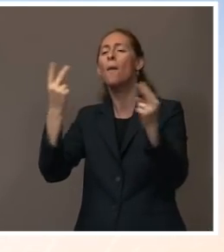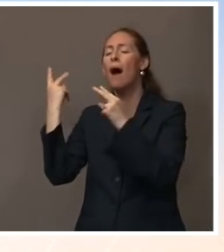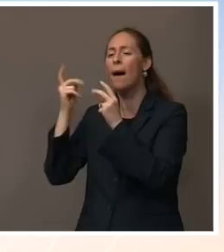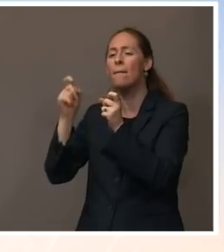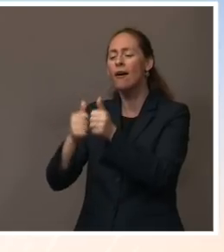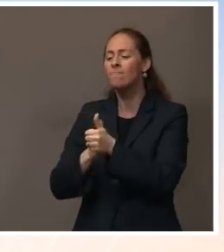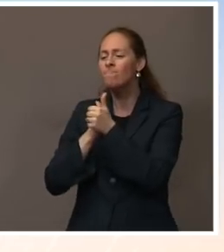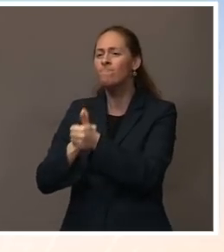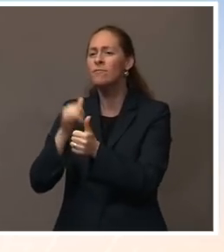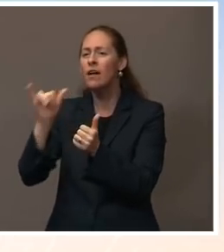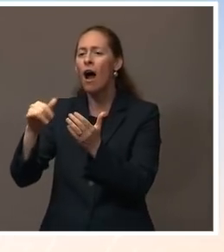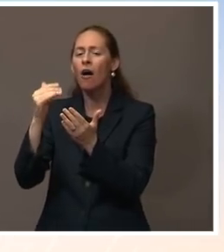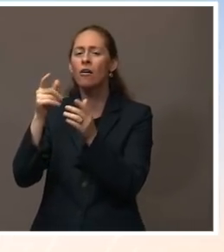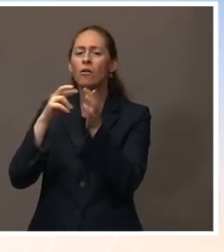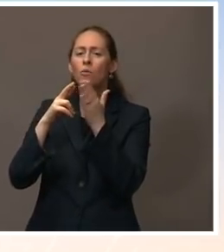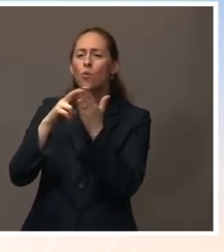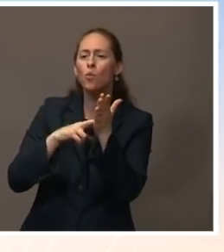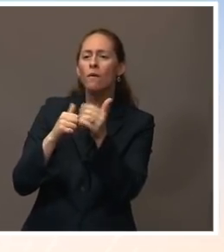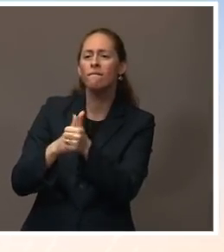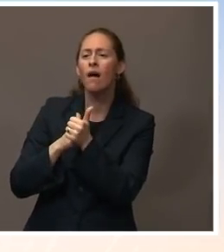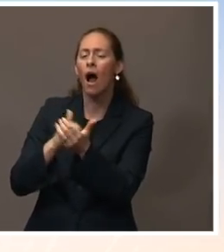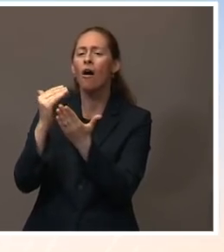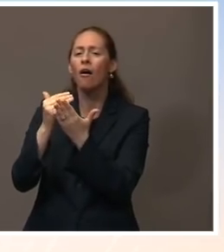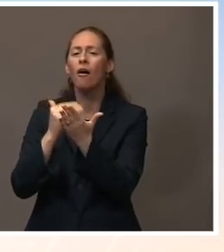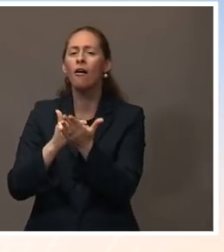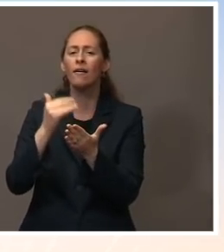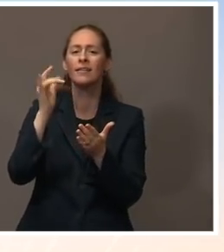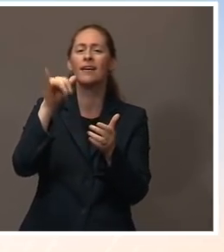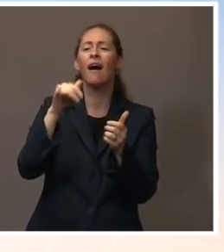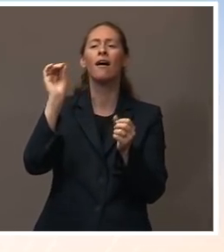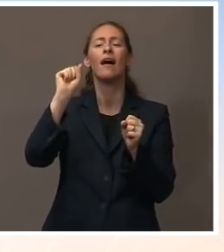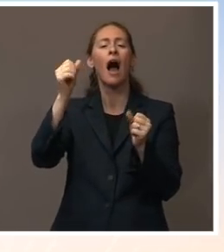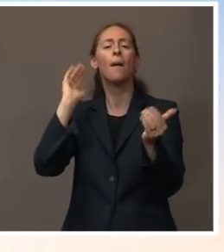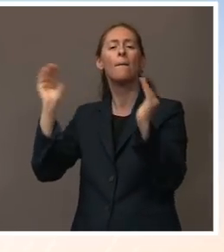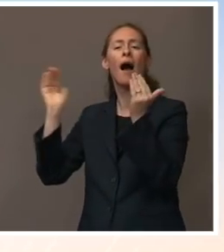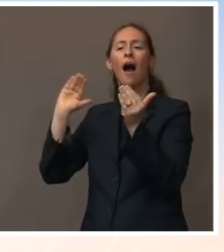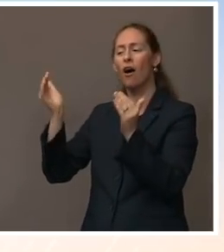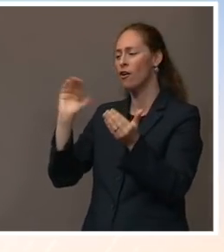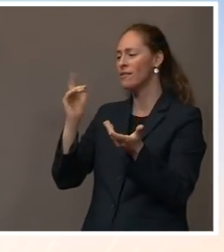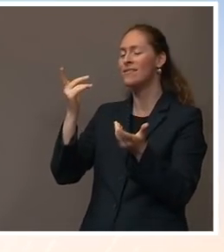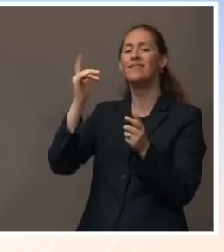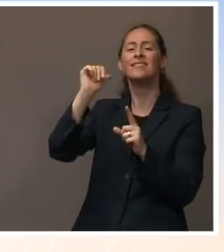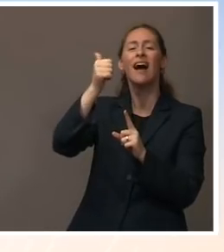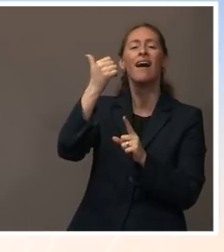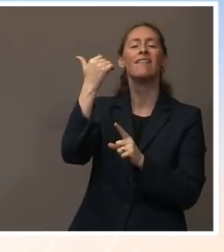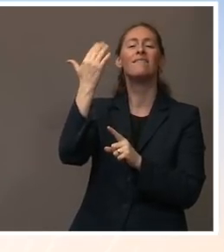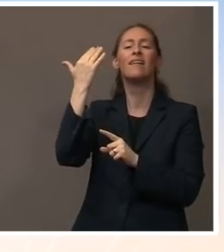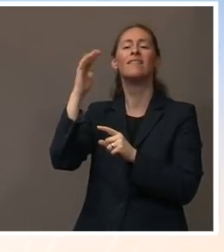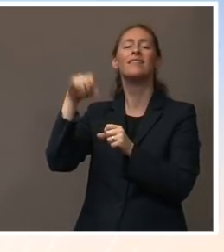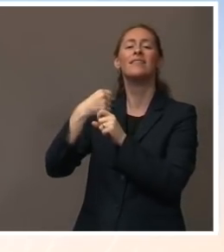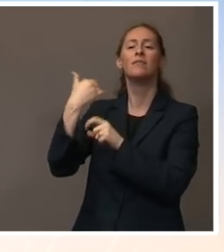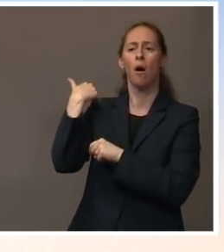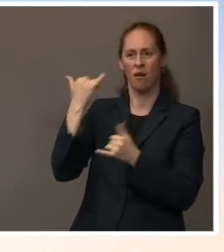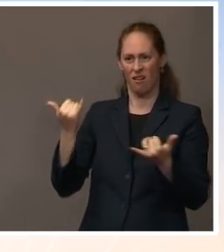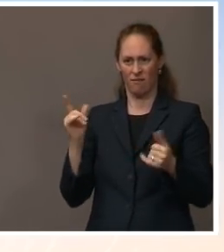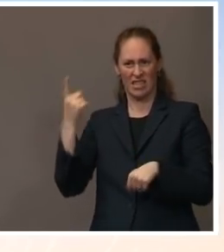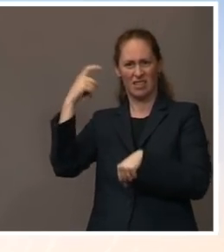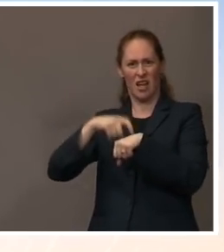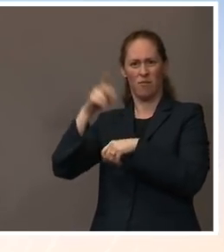that were achieved 5 years ago or 10 years ago," because we're dealing with a historic pandemic. And the President's view is that we should set bold, ambitious goals